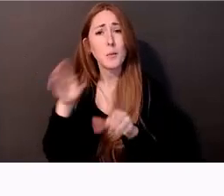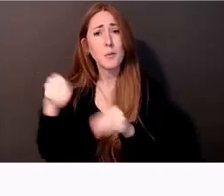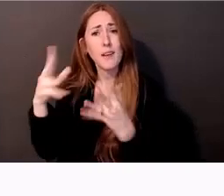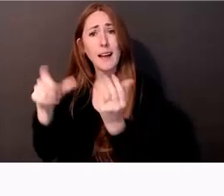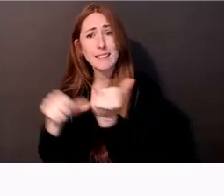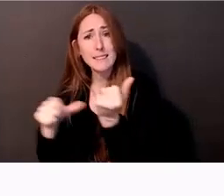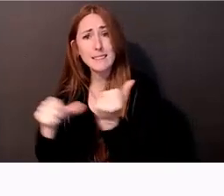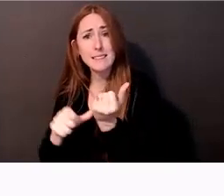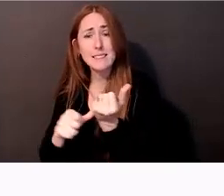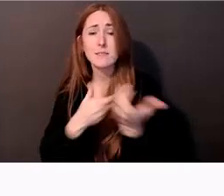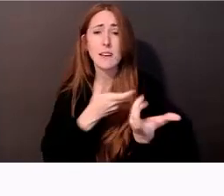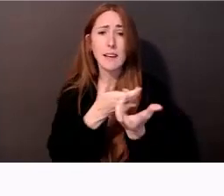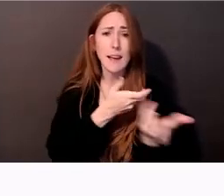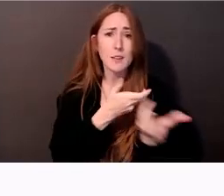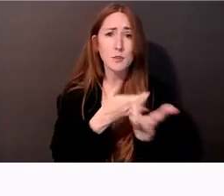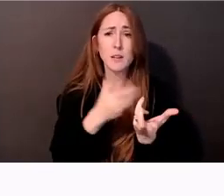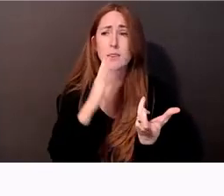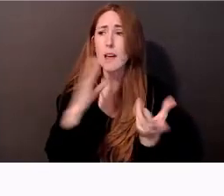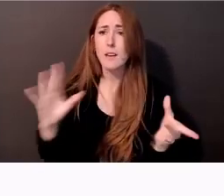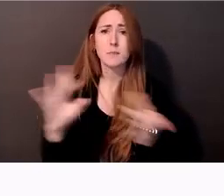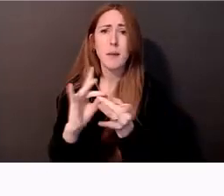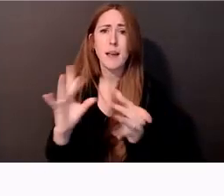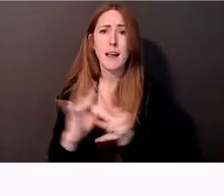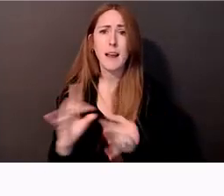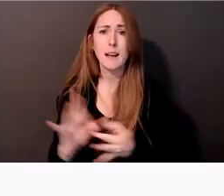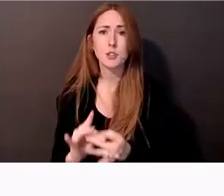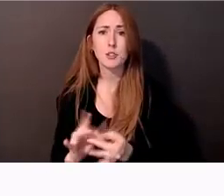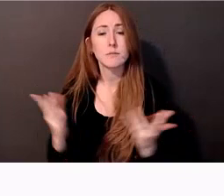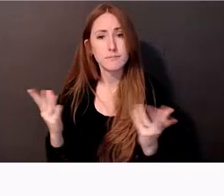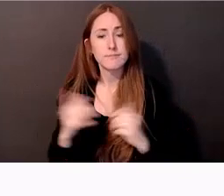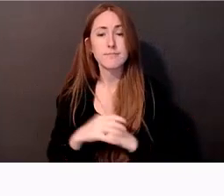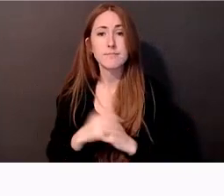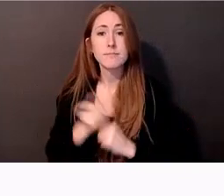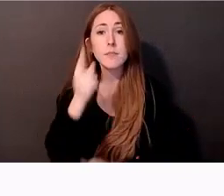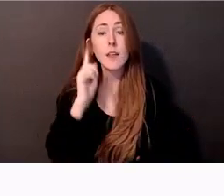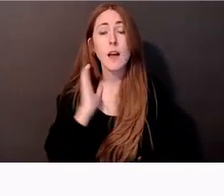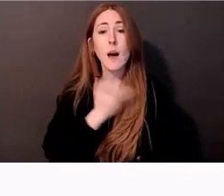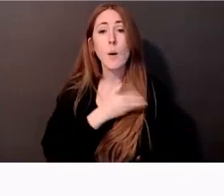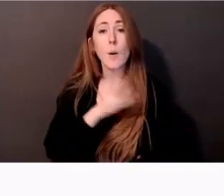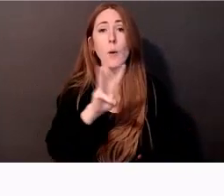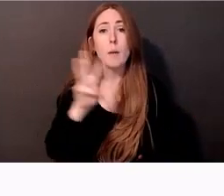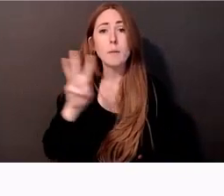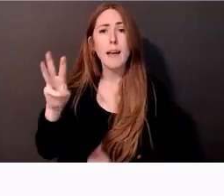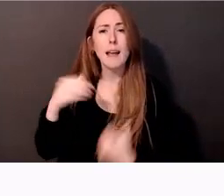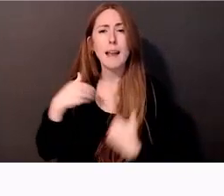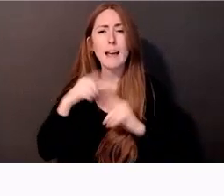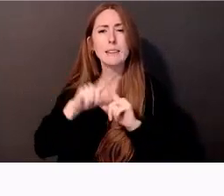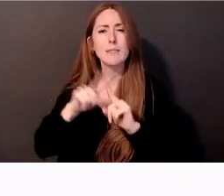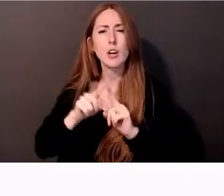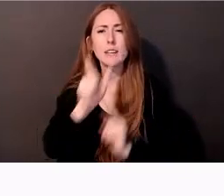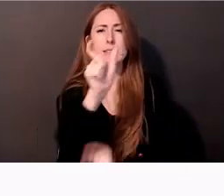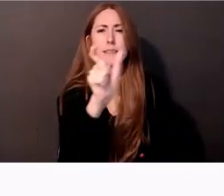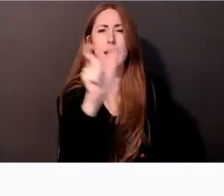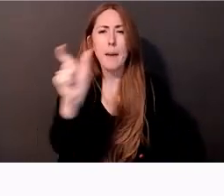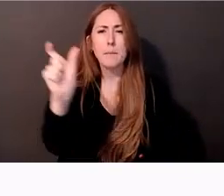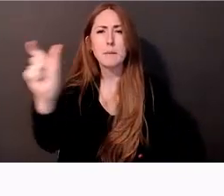We have various tabs and different pages on our website with a small business help desk.